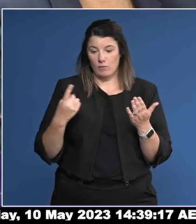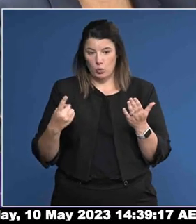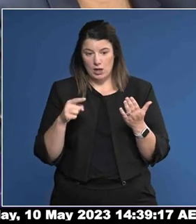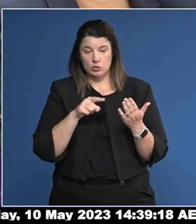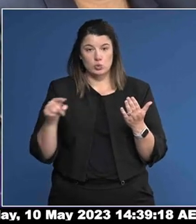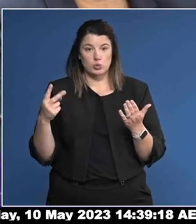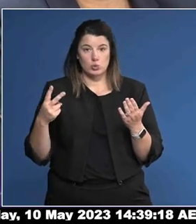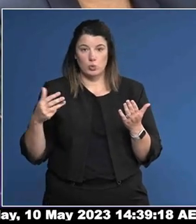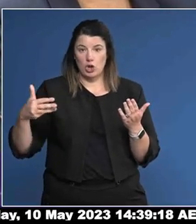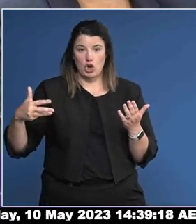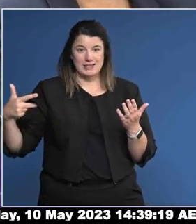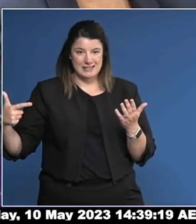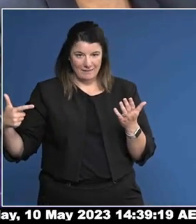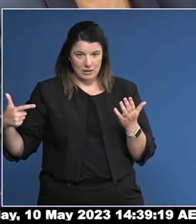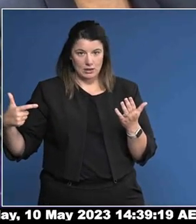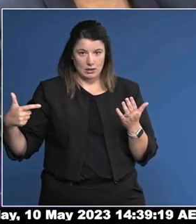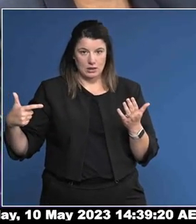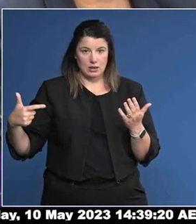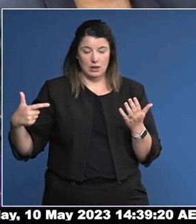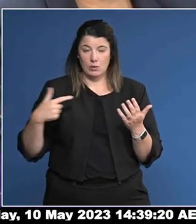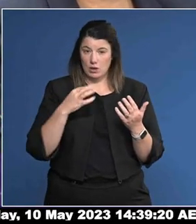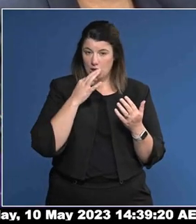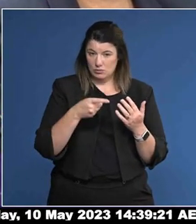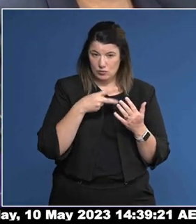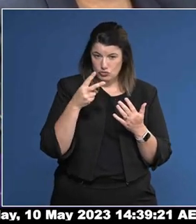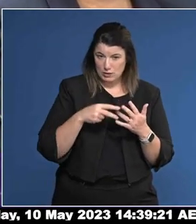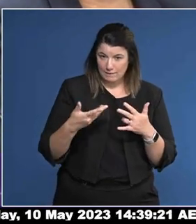can I just ask you if you've read that? I have read them, yes.